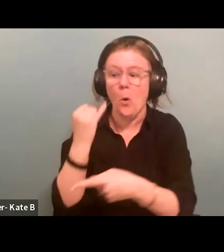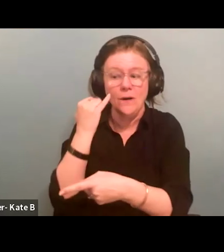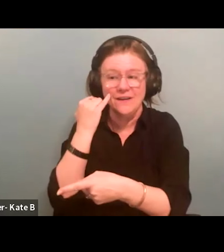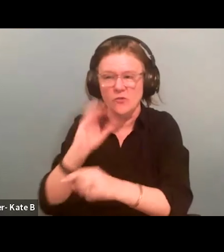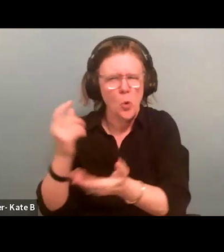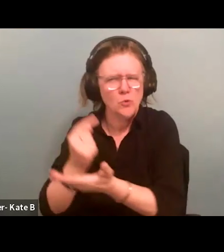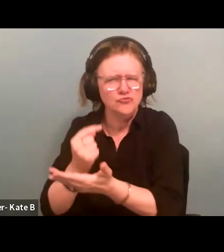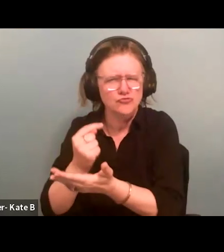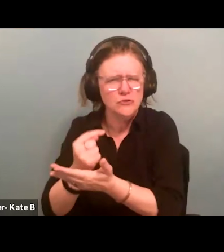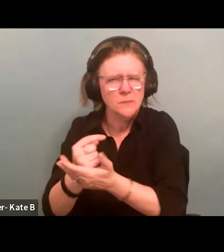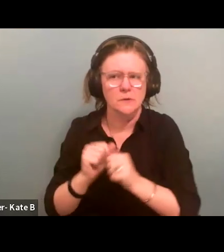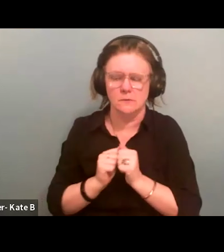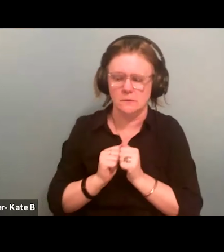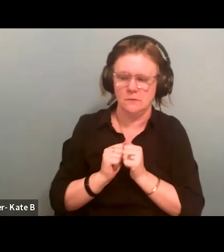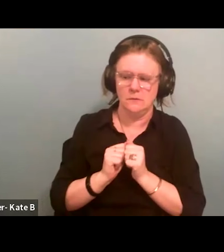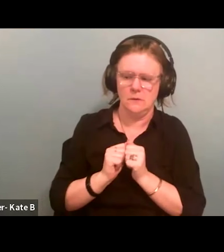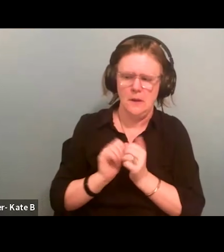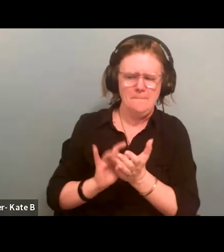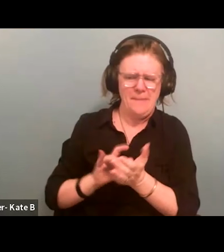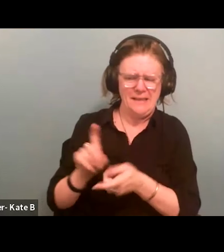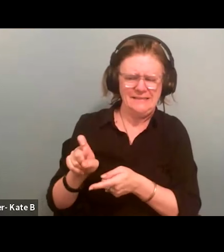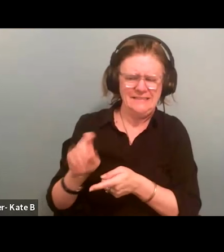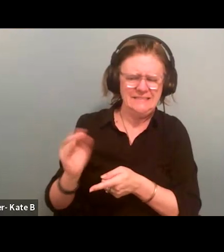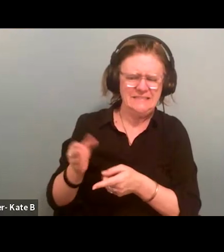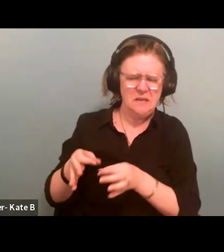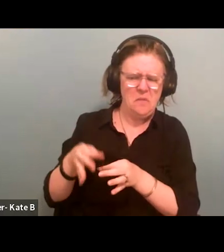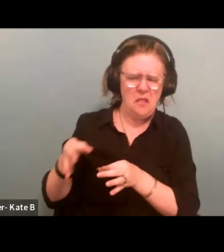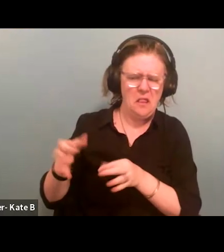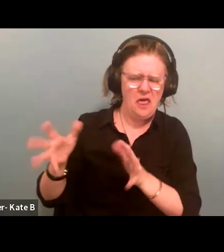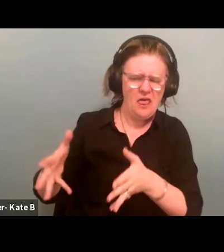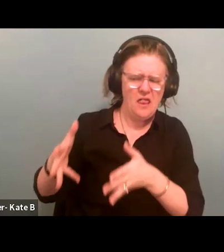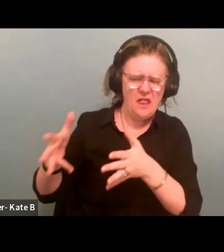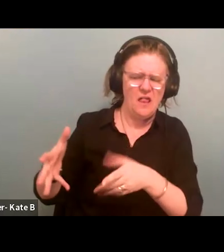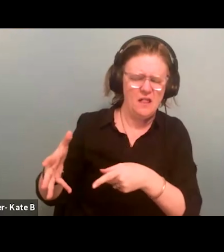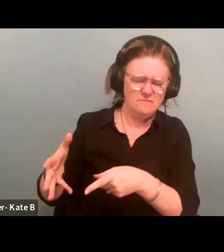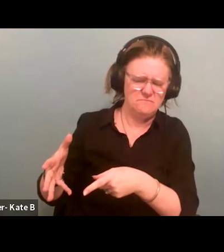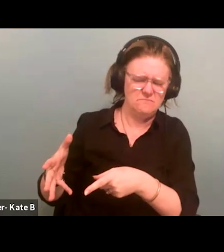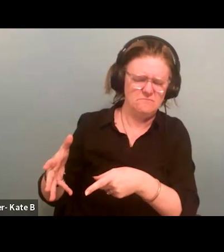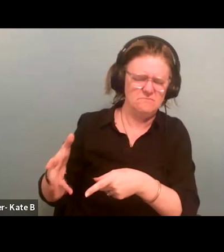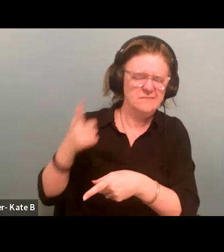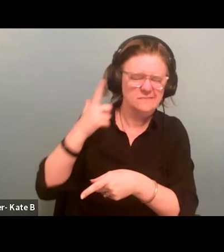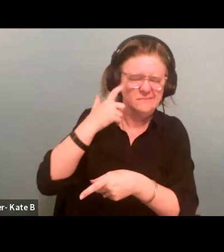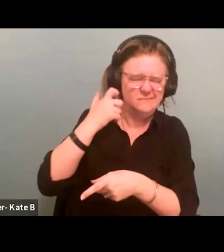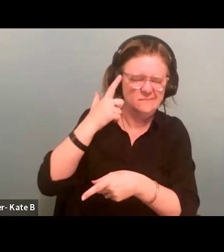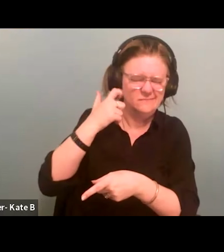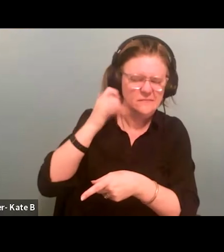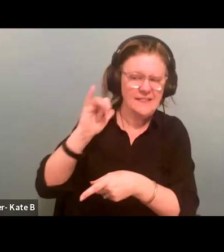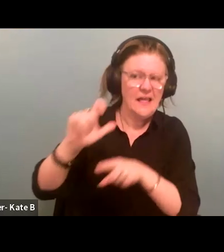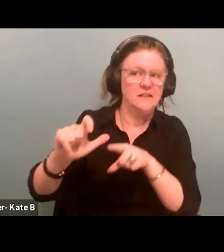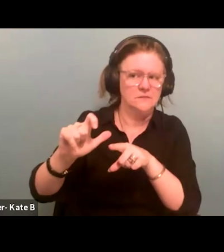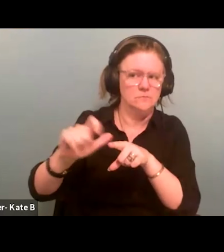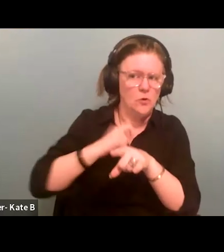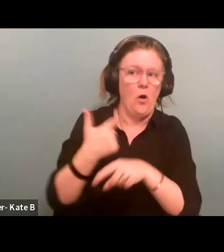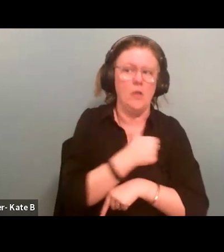Unattended medical needs is a key reason to call Older Adult Protective Services,